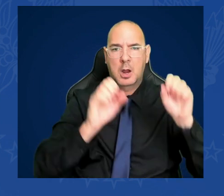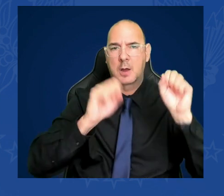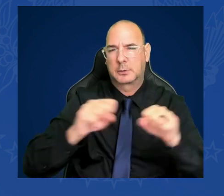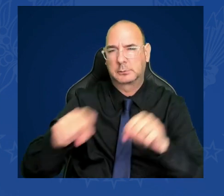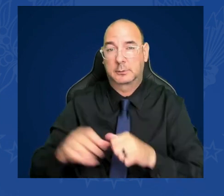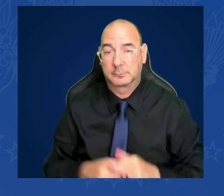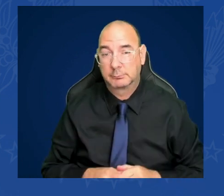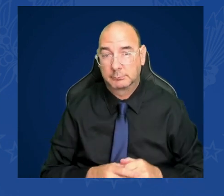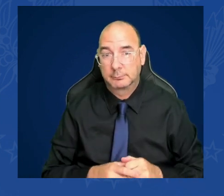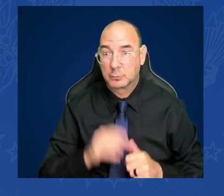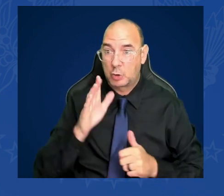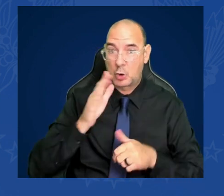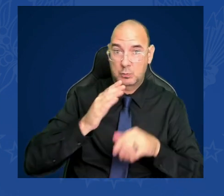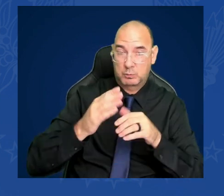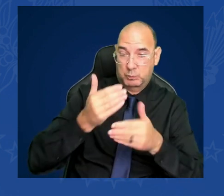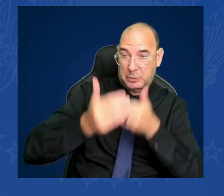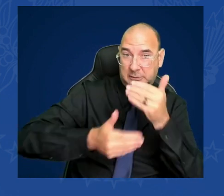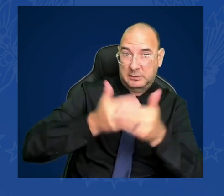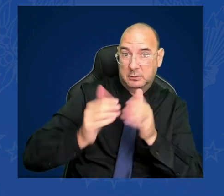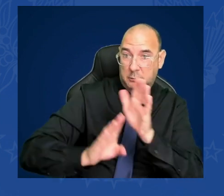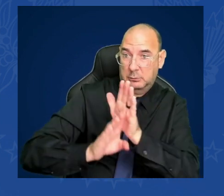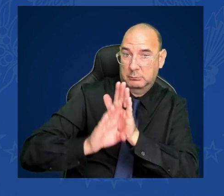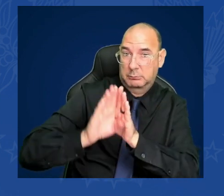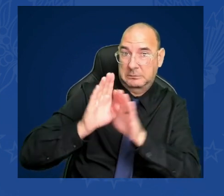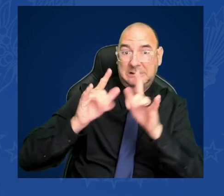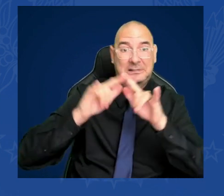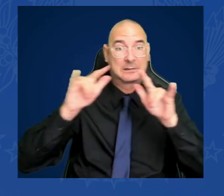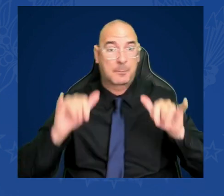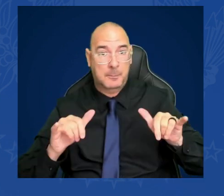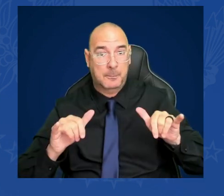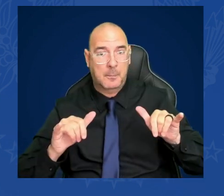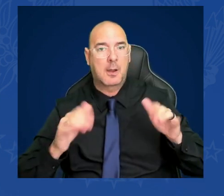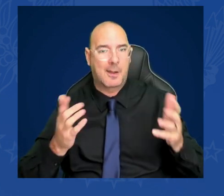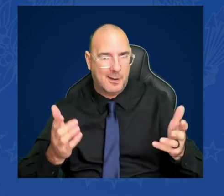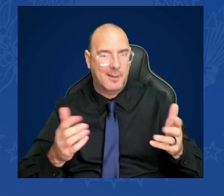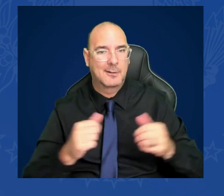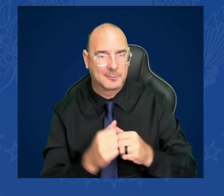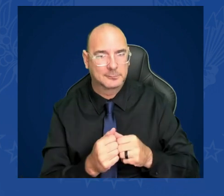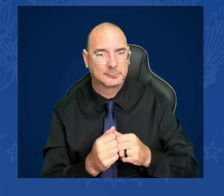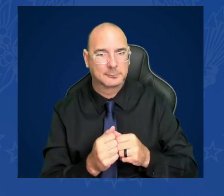At the same time, the world you graduate into is unsettled.